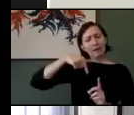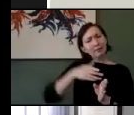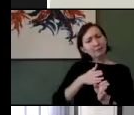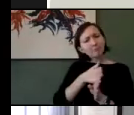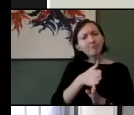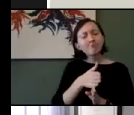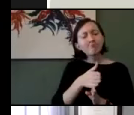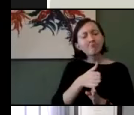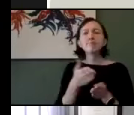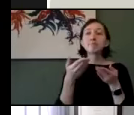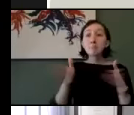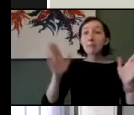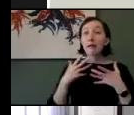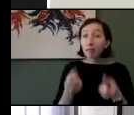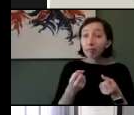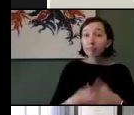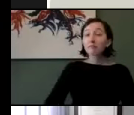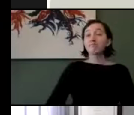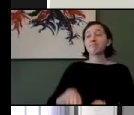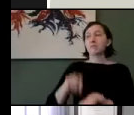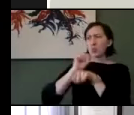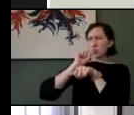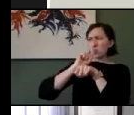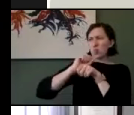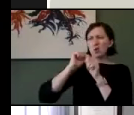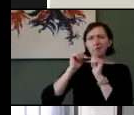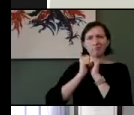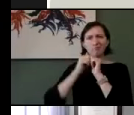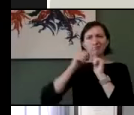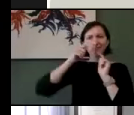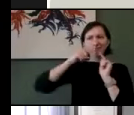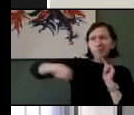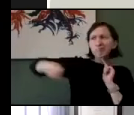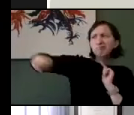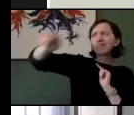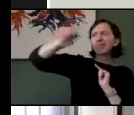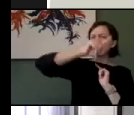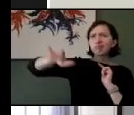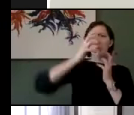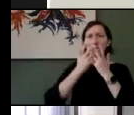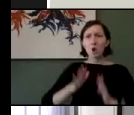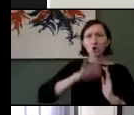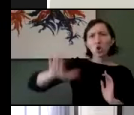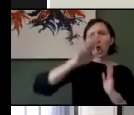and working with partners over the country. We specialize in accessibility consulting